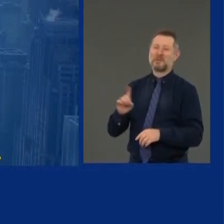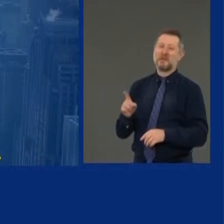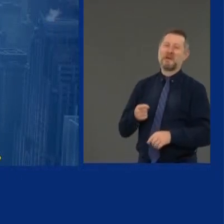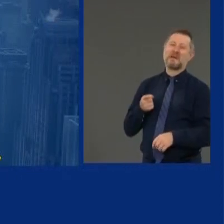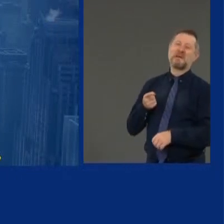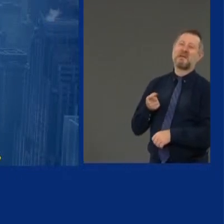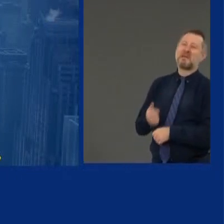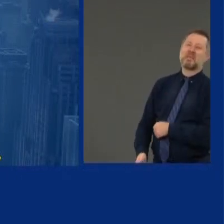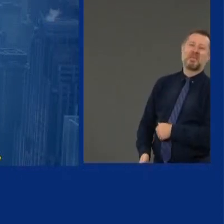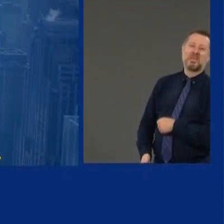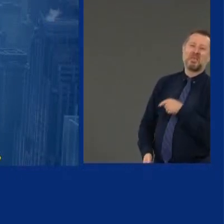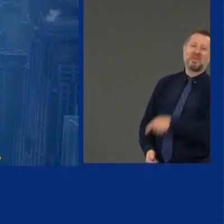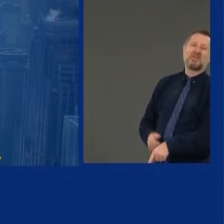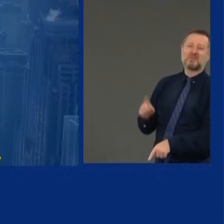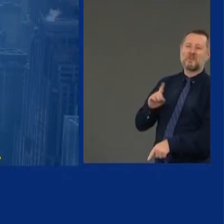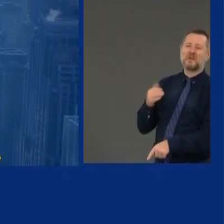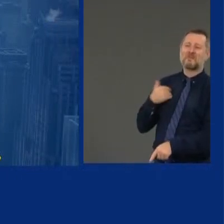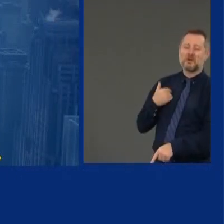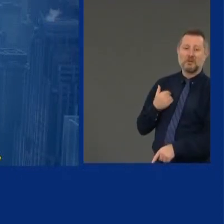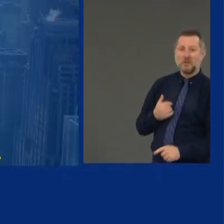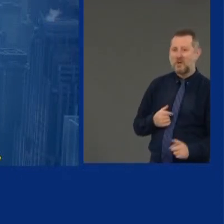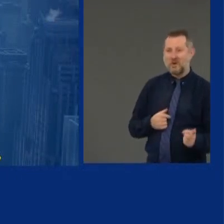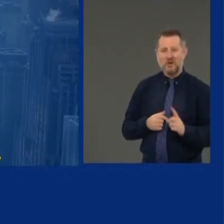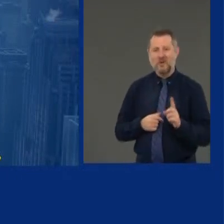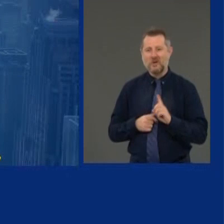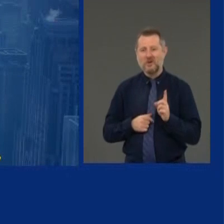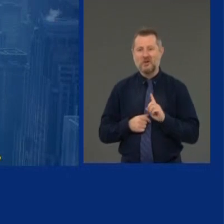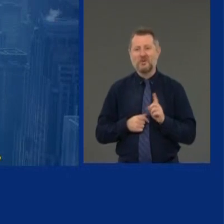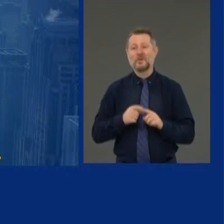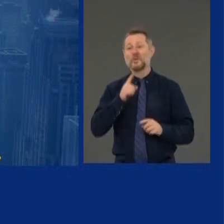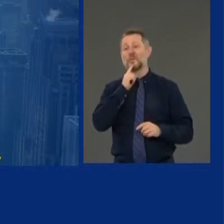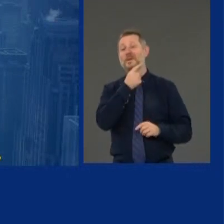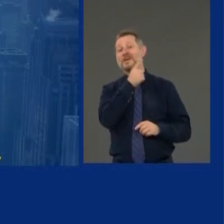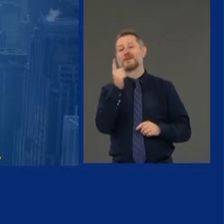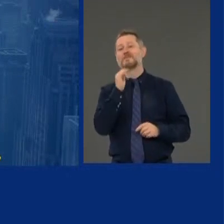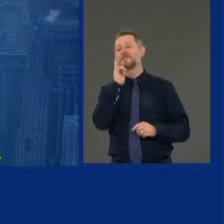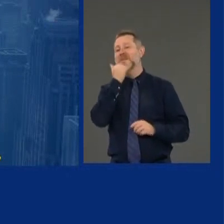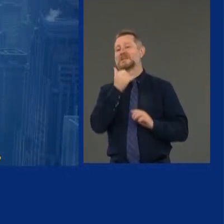HAD NOTHING TO DO WITH ANYTHING